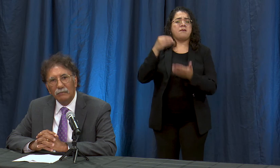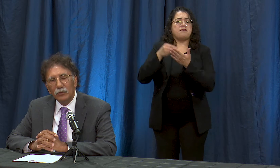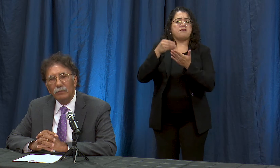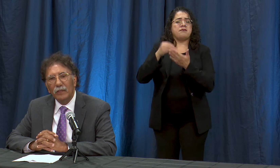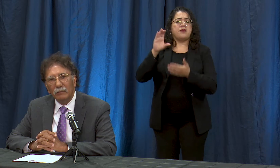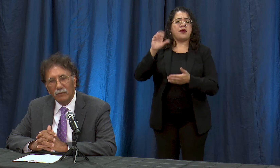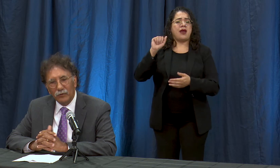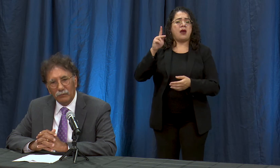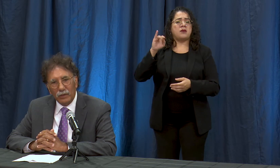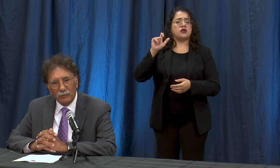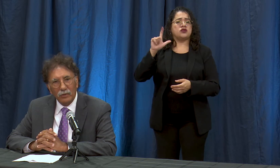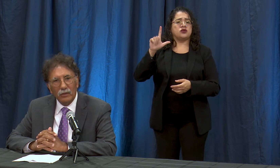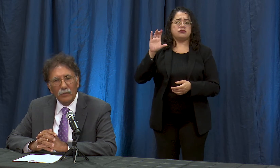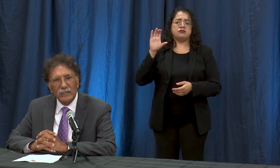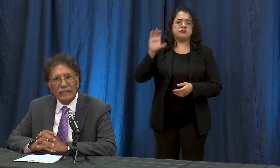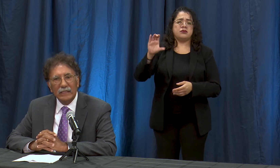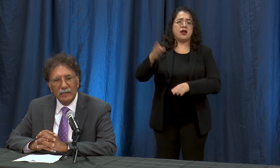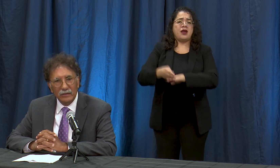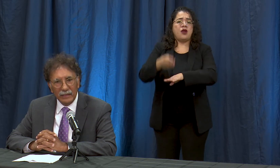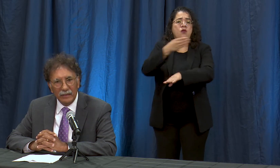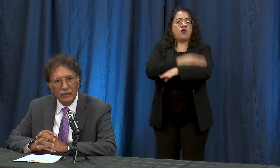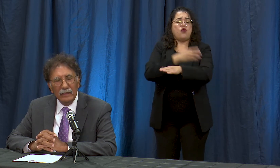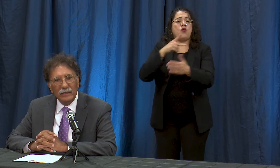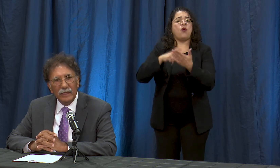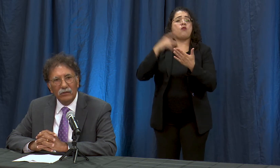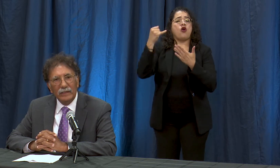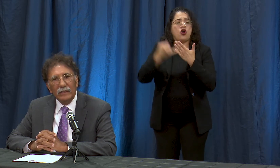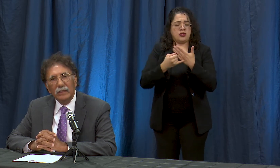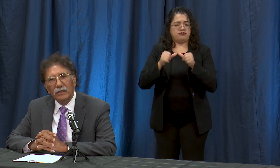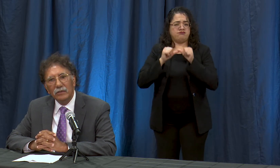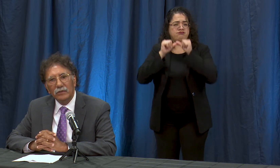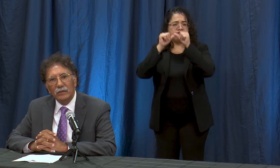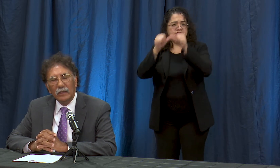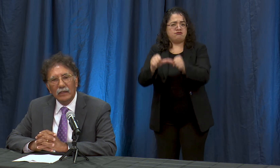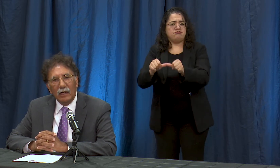paramount for the Port of Long Beach to continue that. Not only continues our